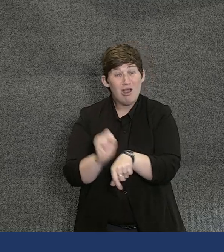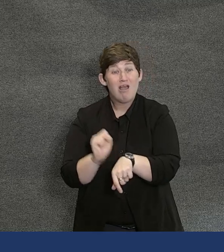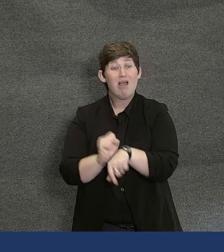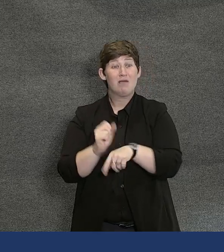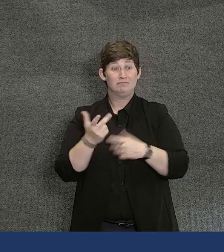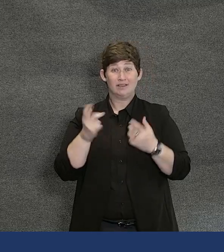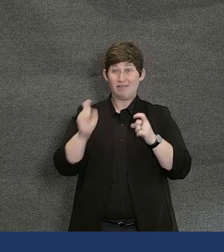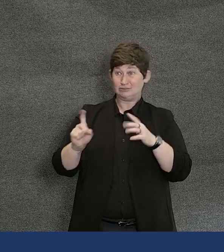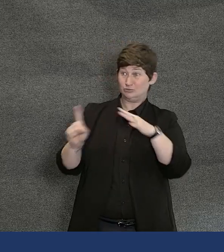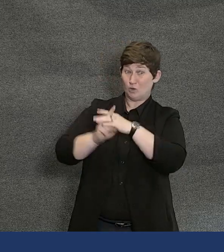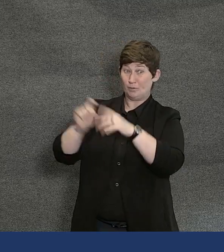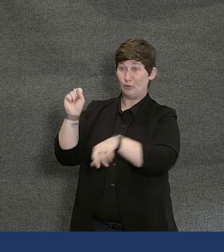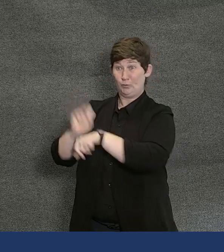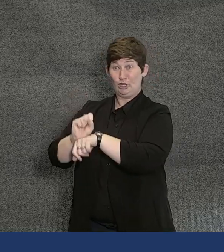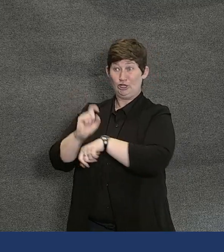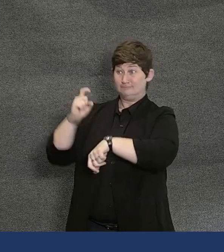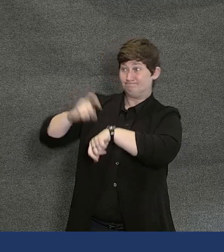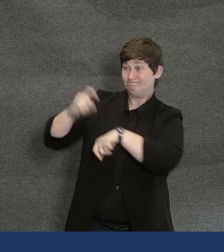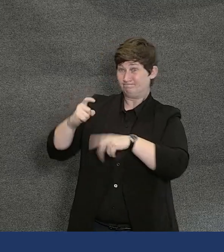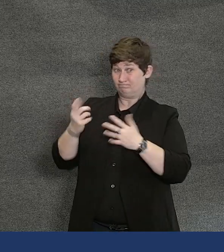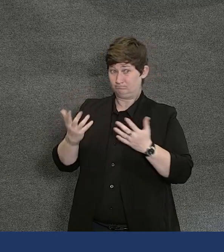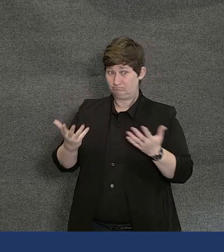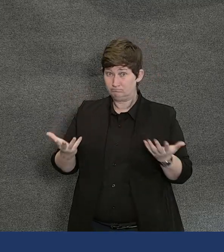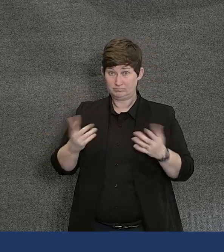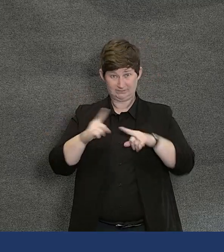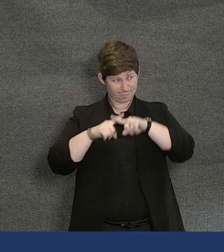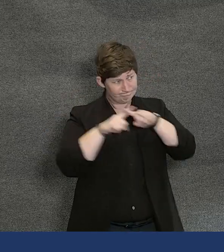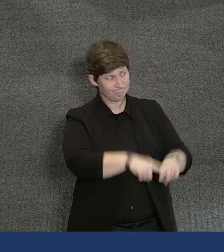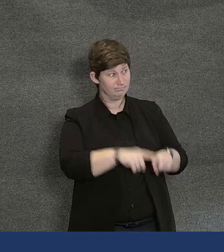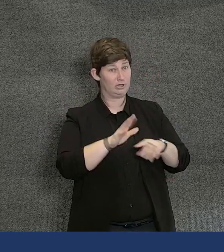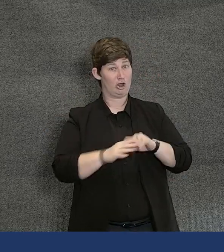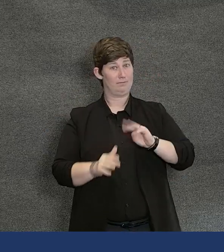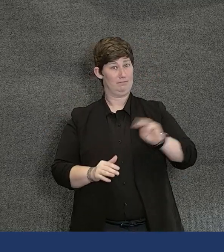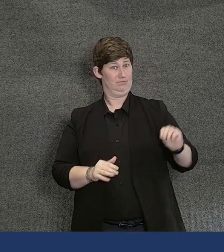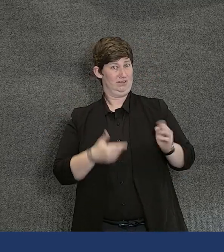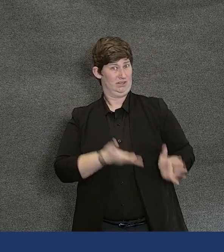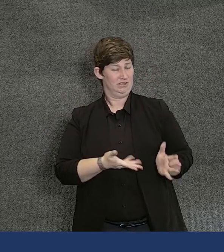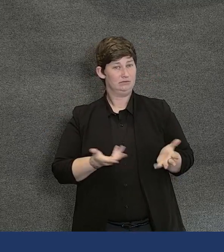And so that can be impacted by a lack of transportation as well.